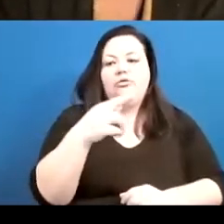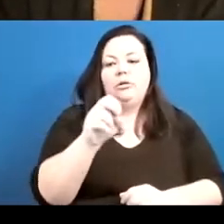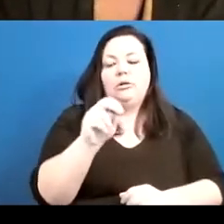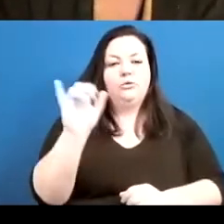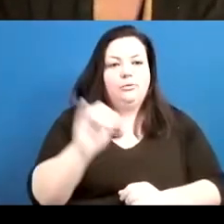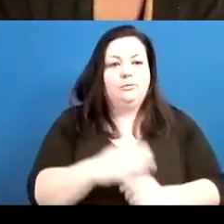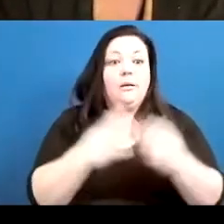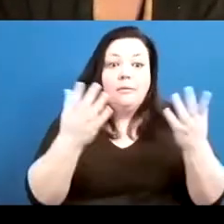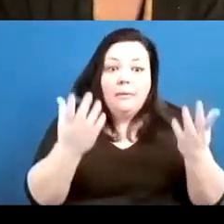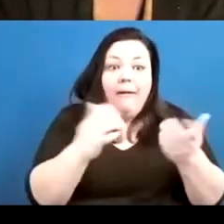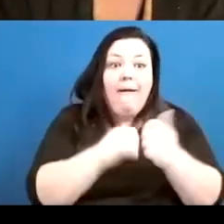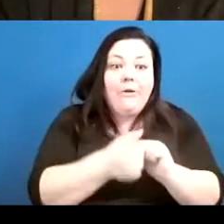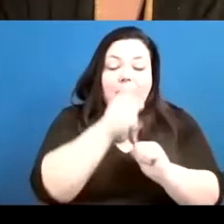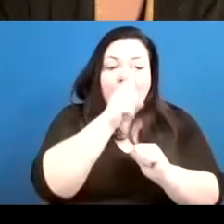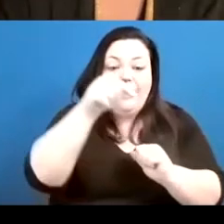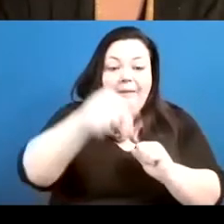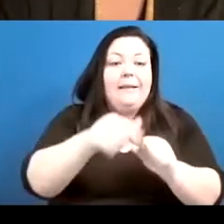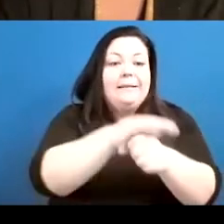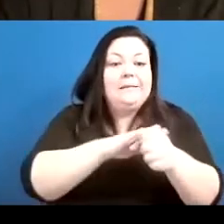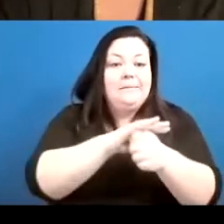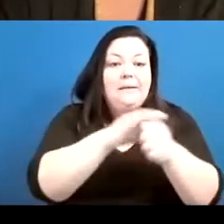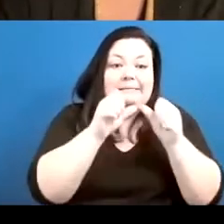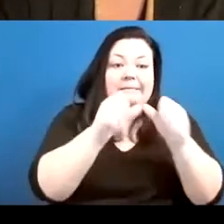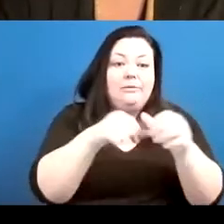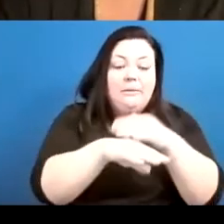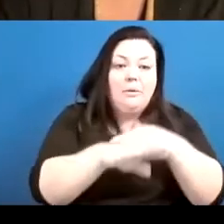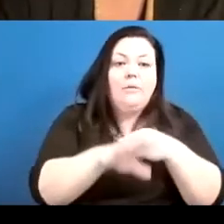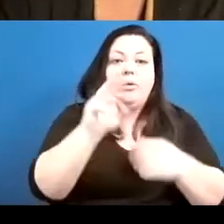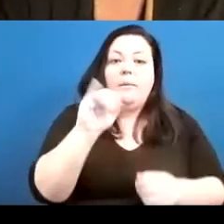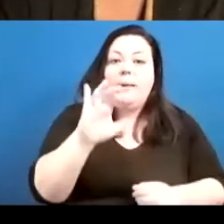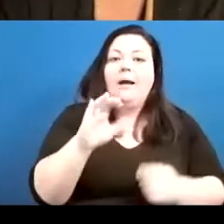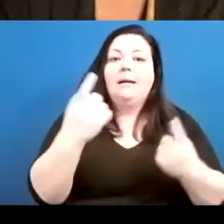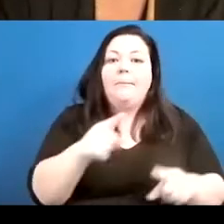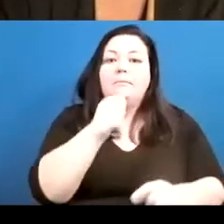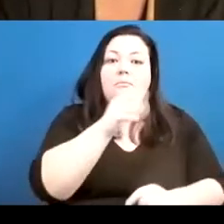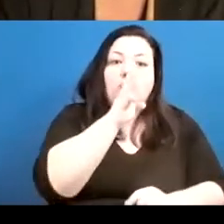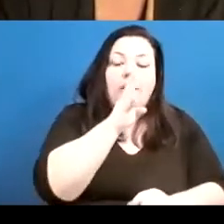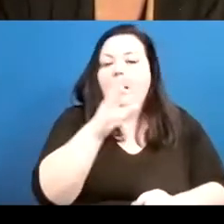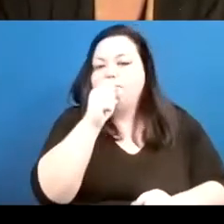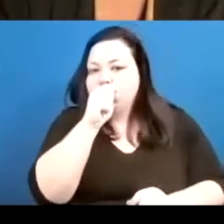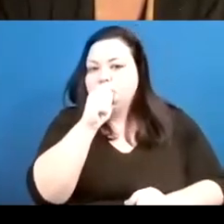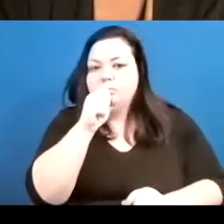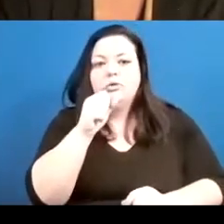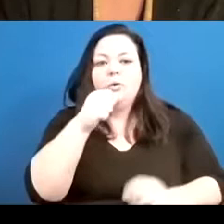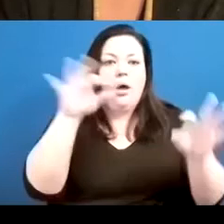ensure the space remains accessible: mute your microphone when you're not speaking to help cut down on distractions and background noise,